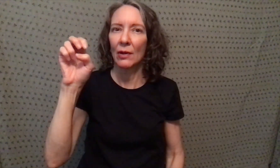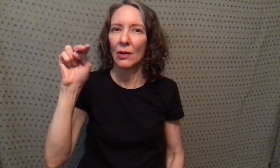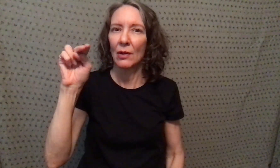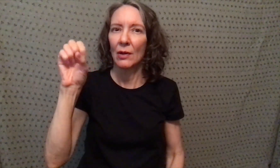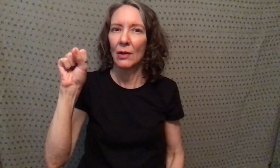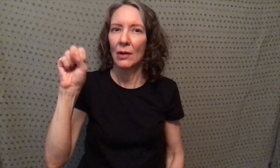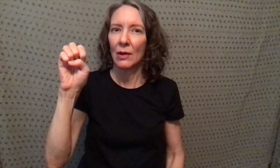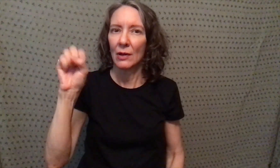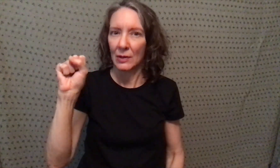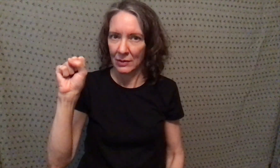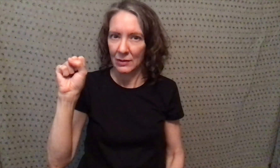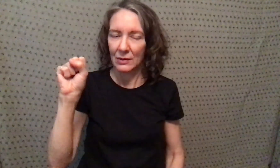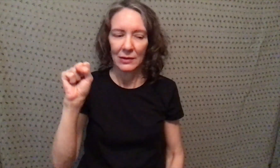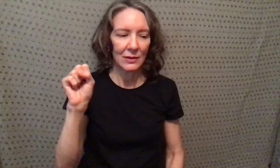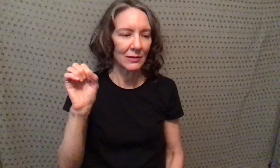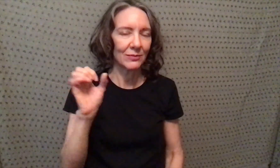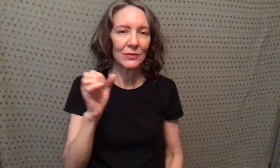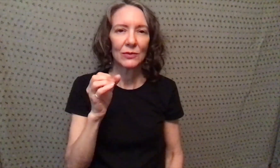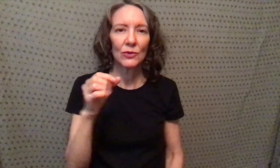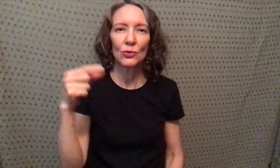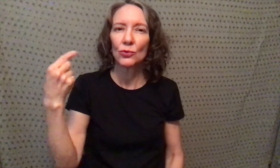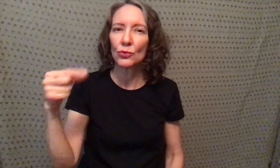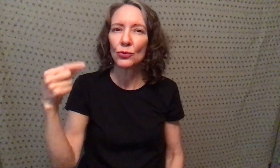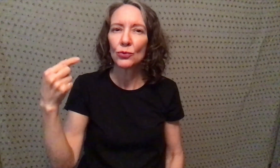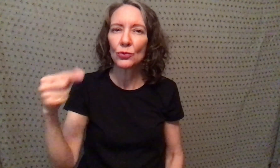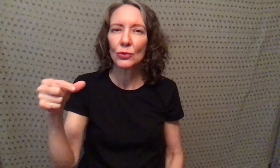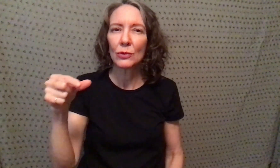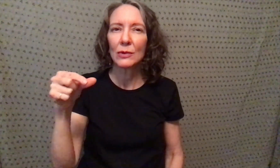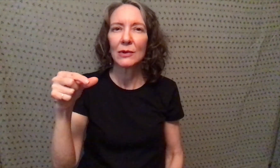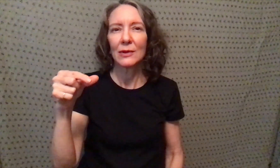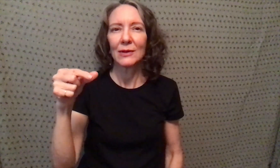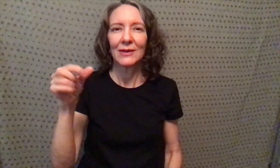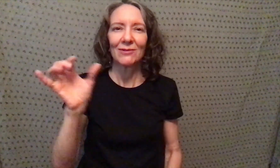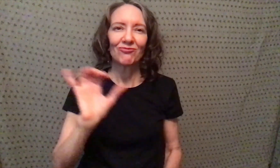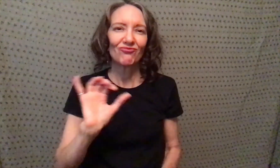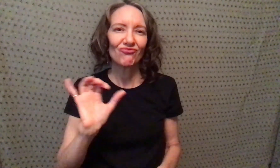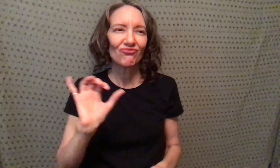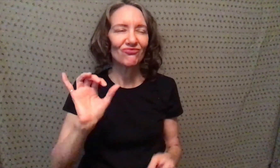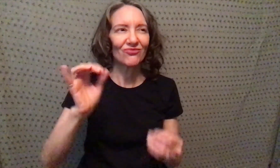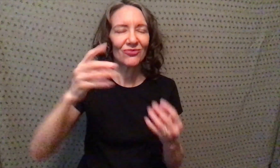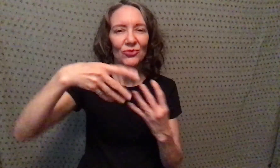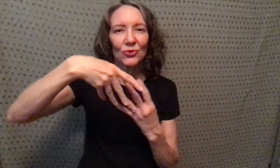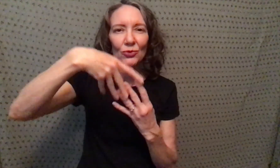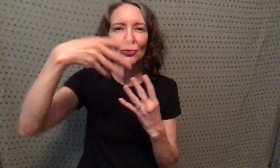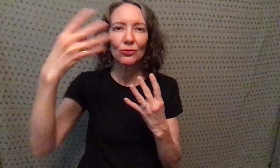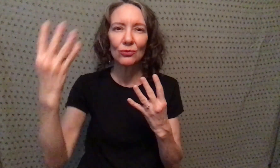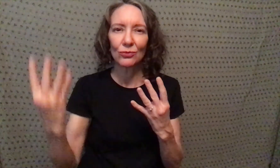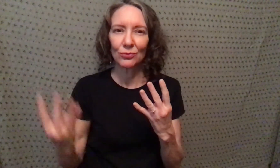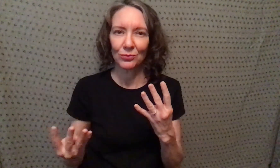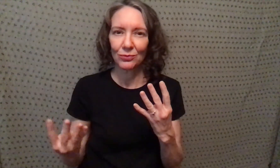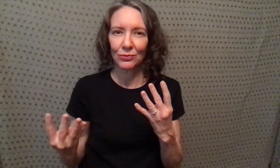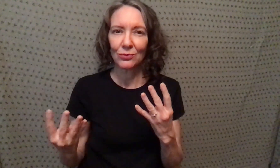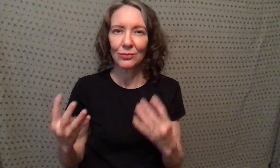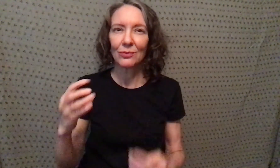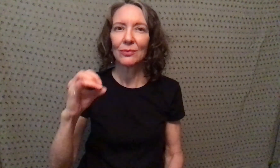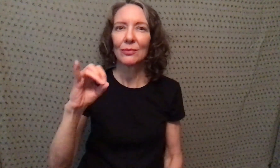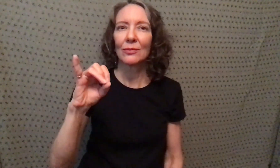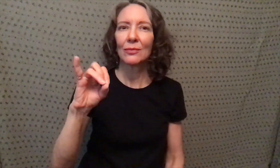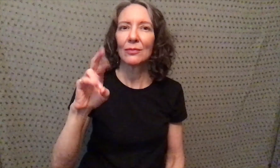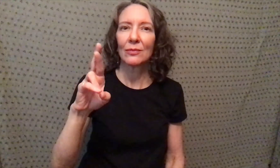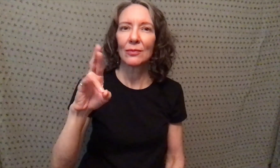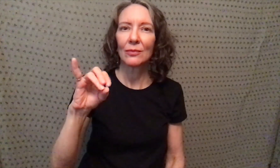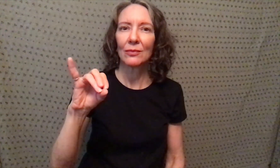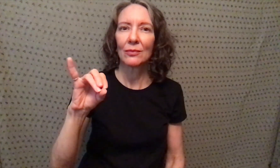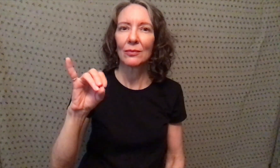and the lenses are green... but they're like a rainbow,